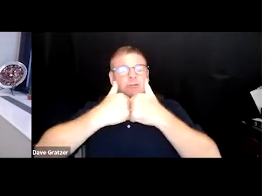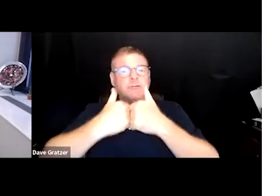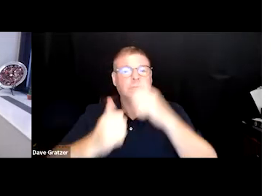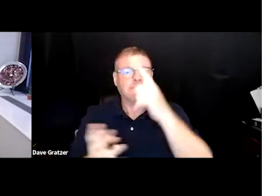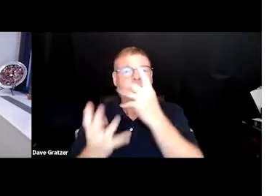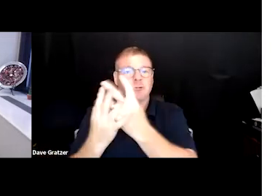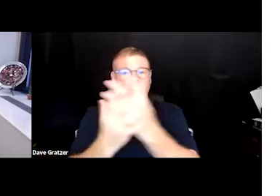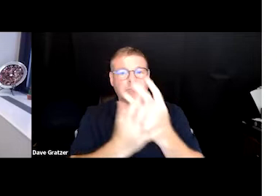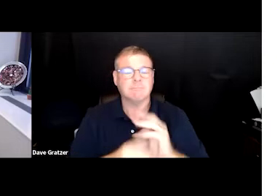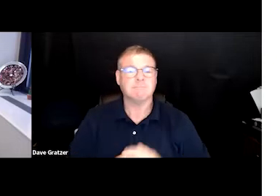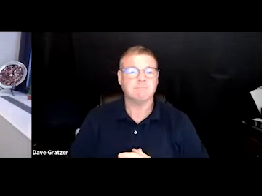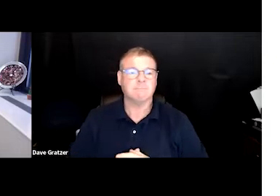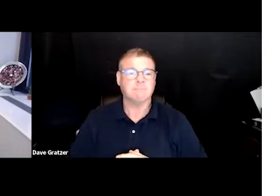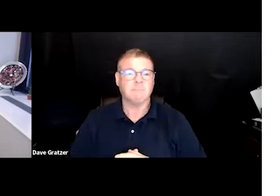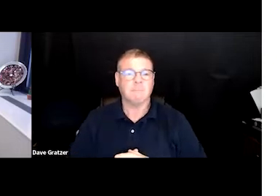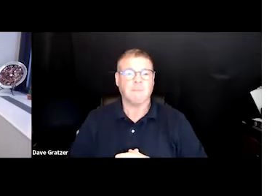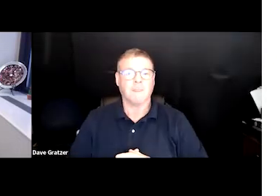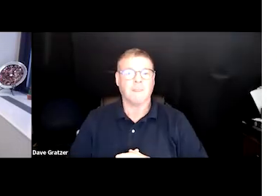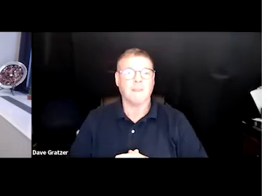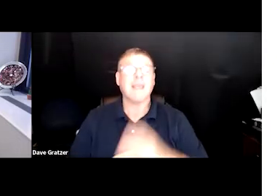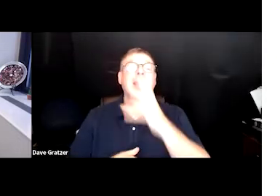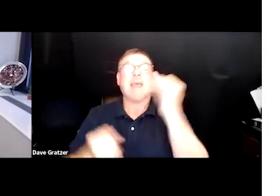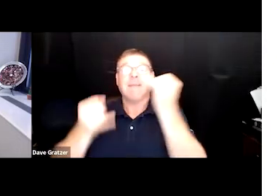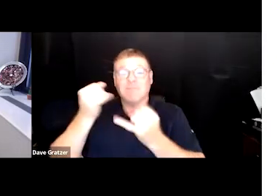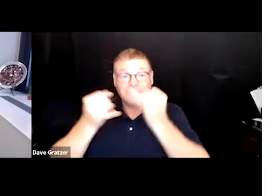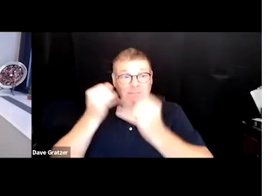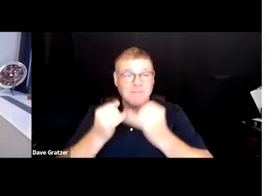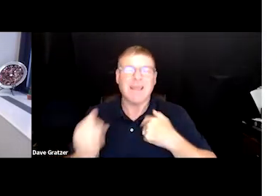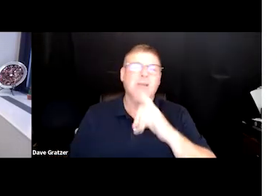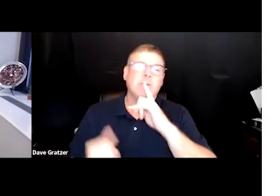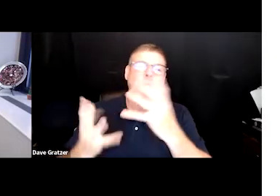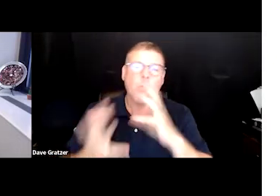and other correctional settings throughout this period. And finally, we really wanted to learn what strategies